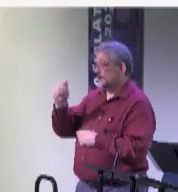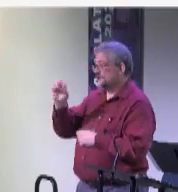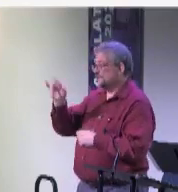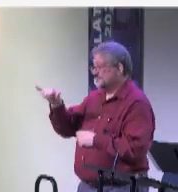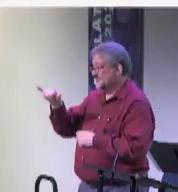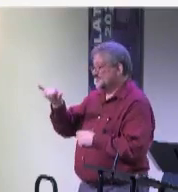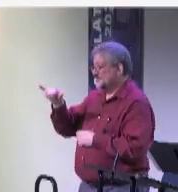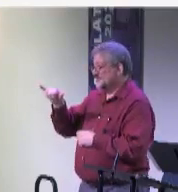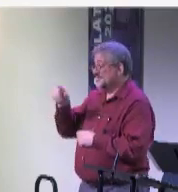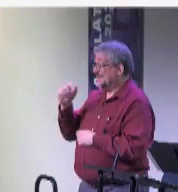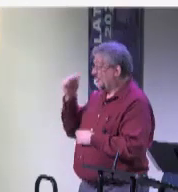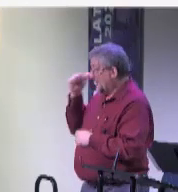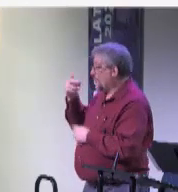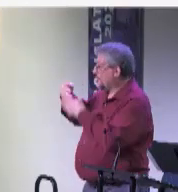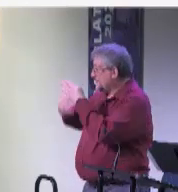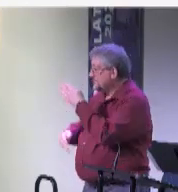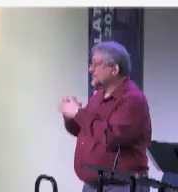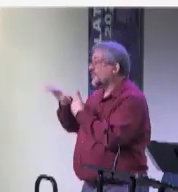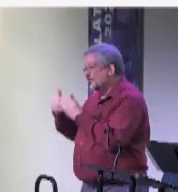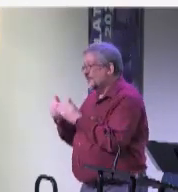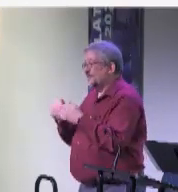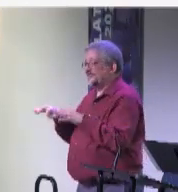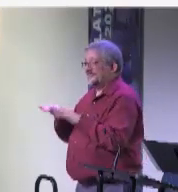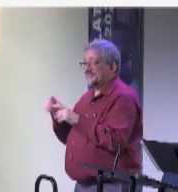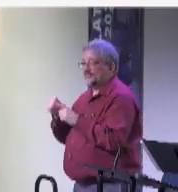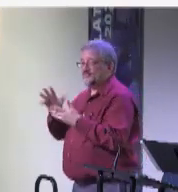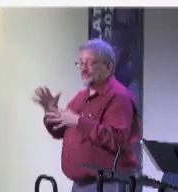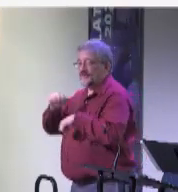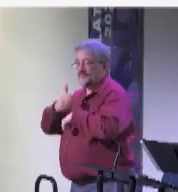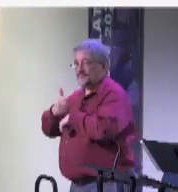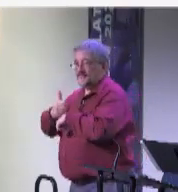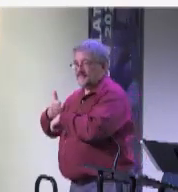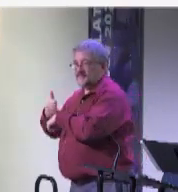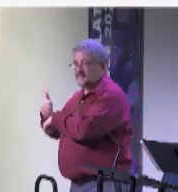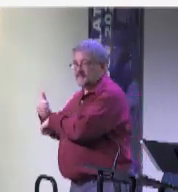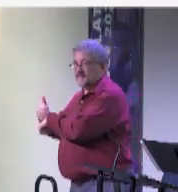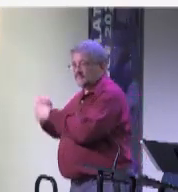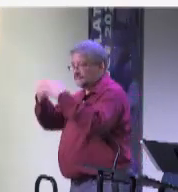We have added the glossary. That you can access. You'll see here on the top left of the screen.